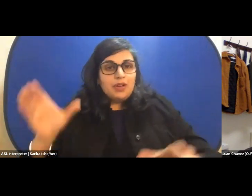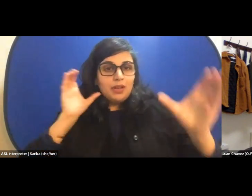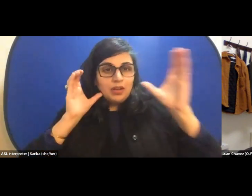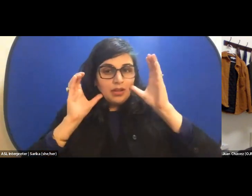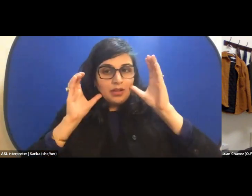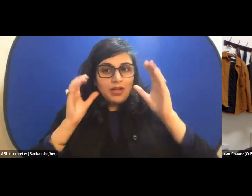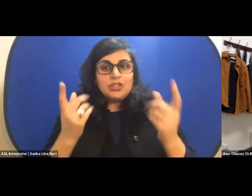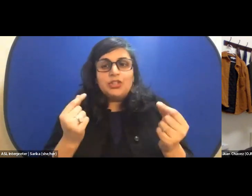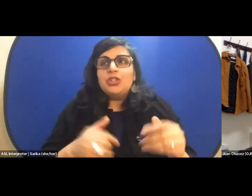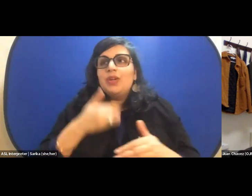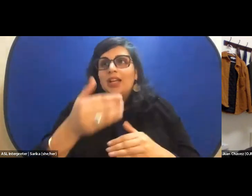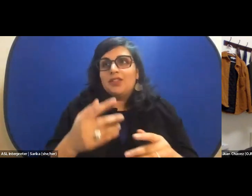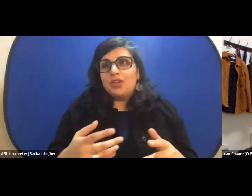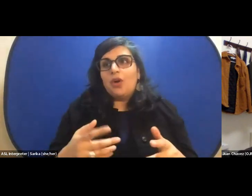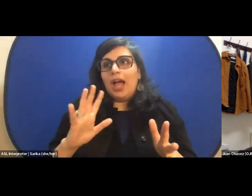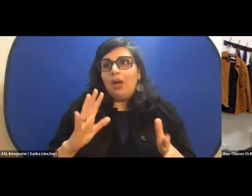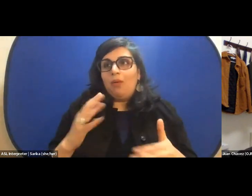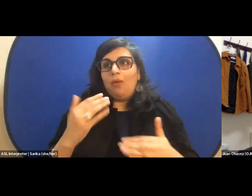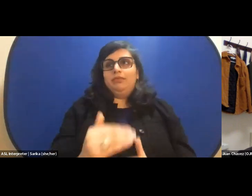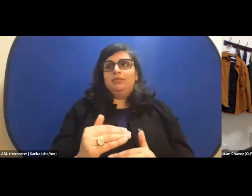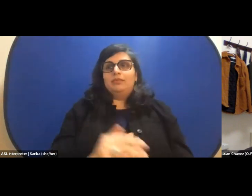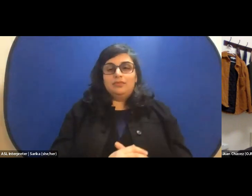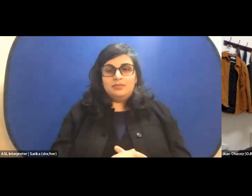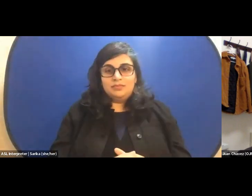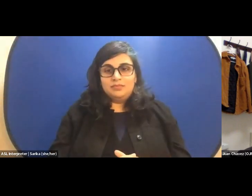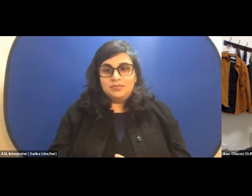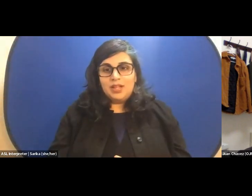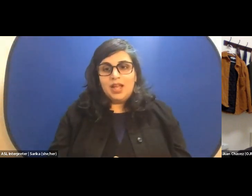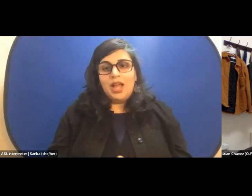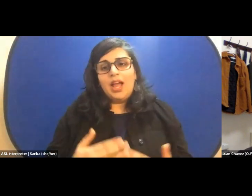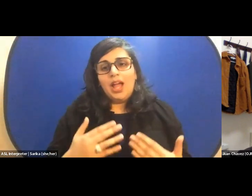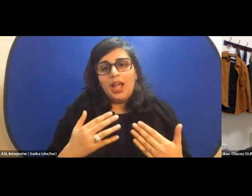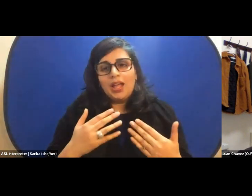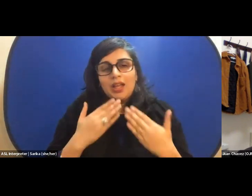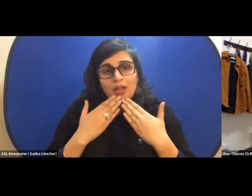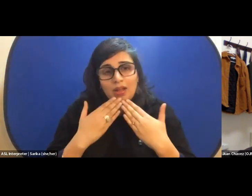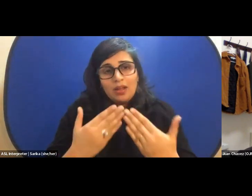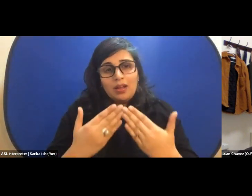going anywhere. I want to leave enough space for everybody for what